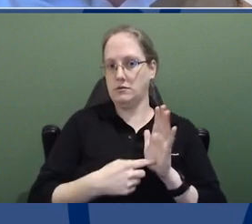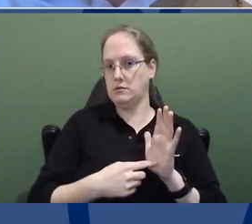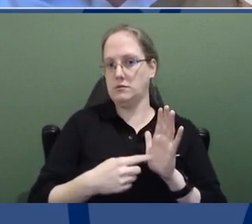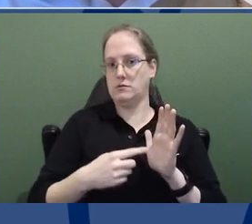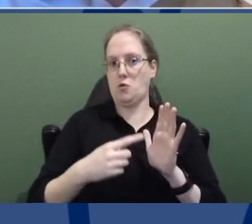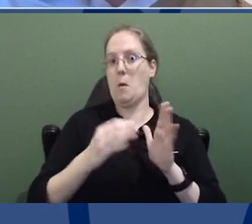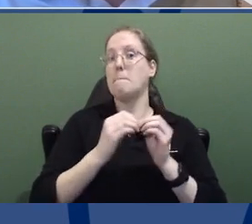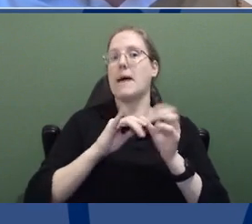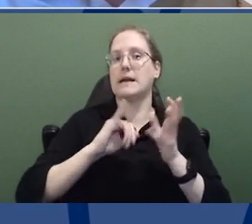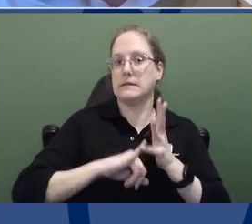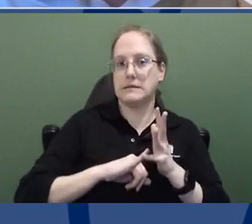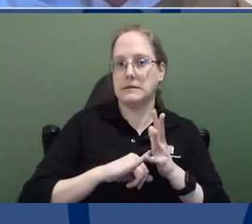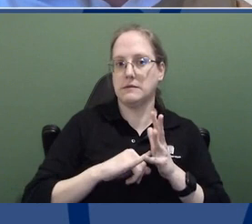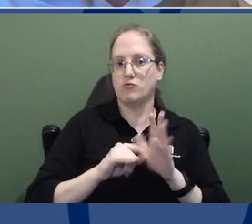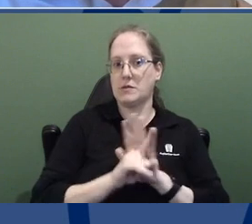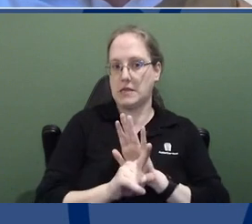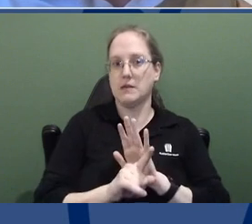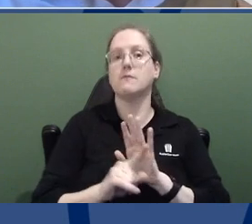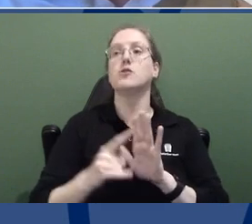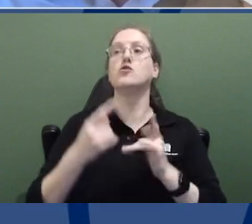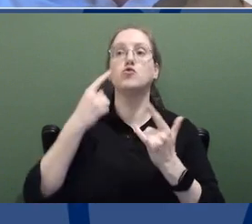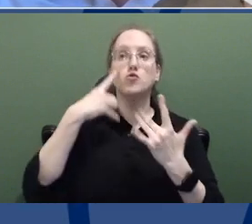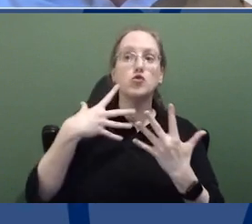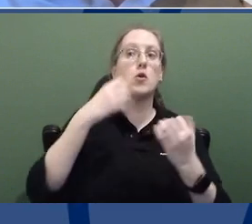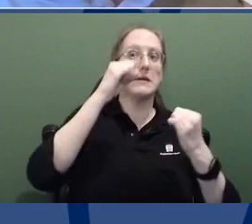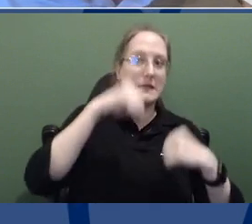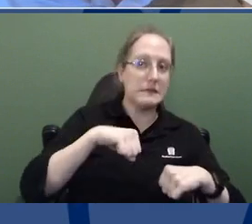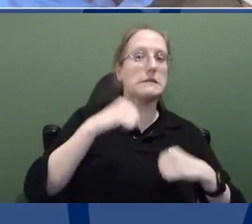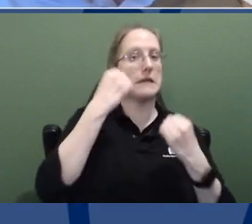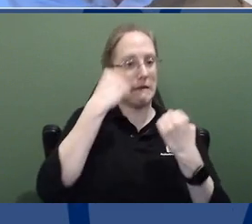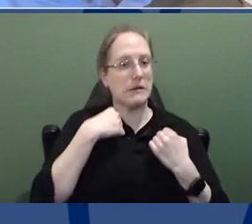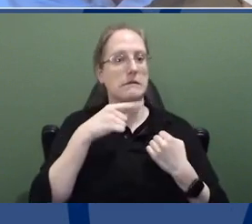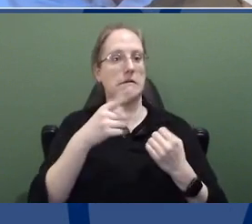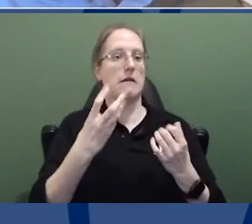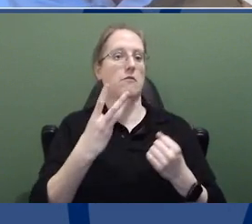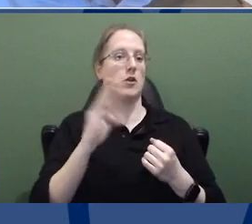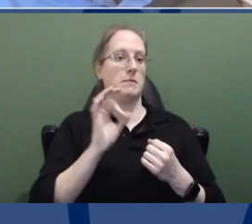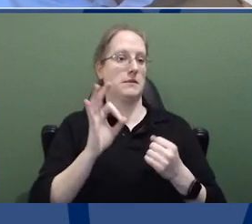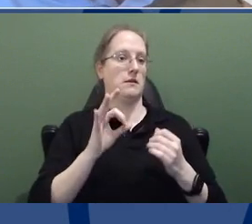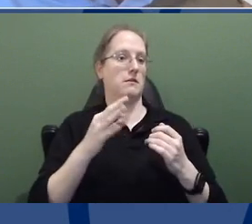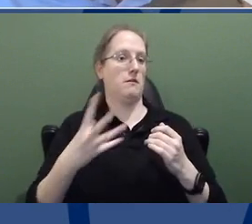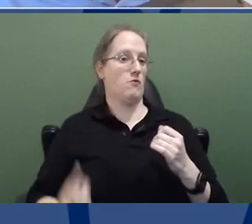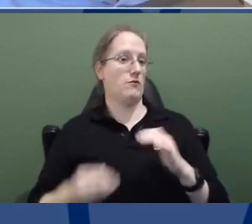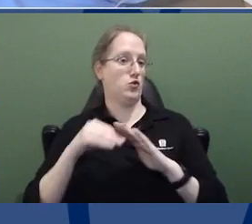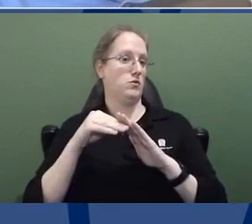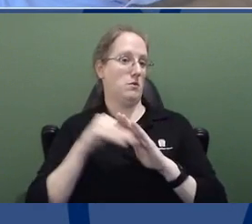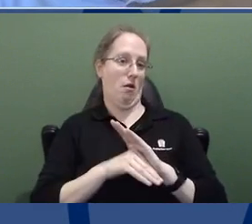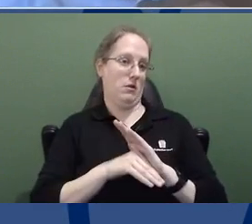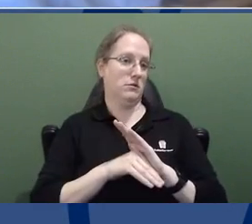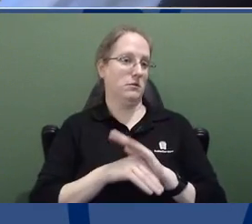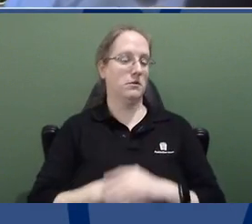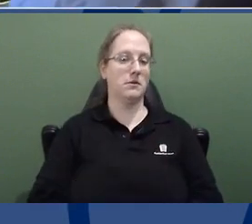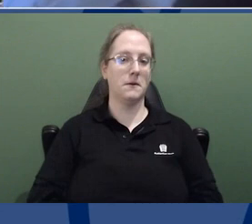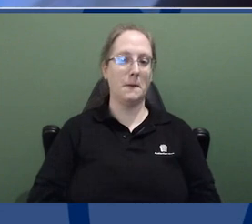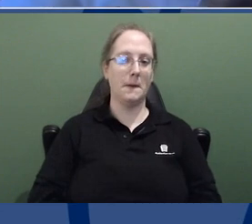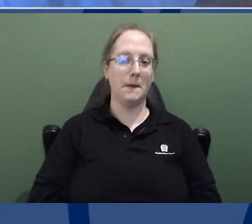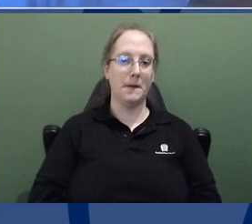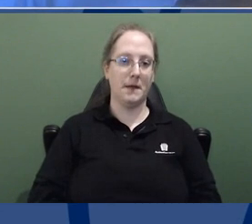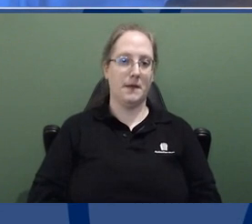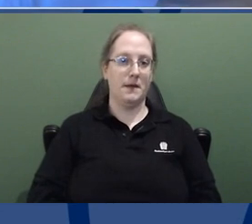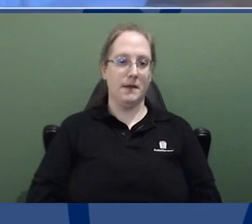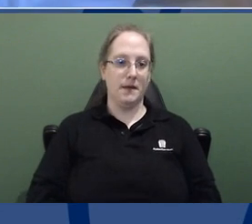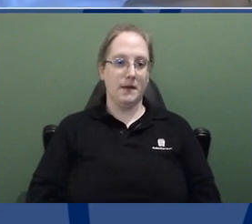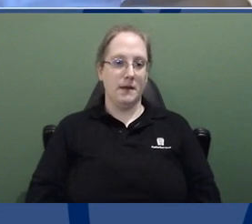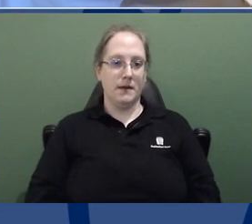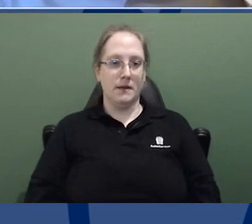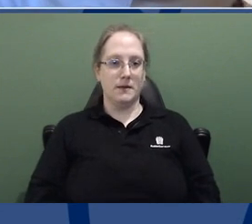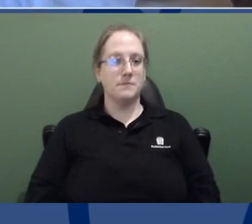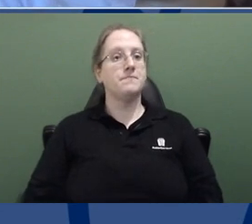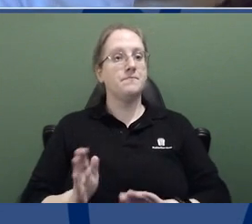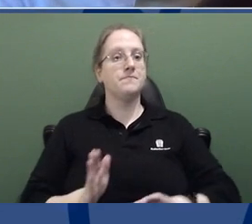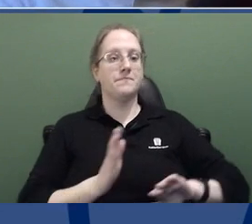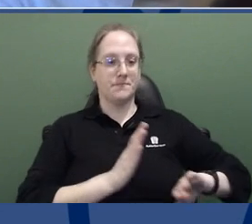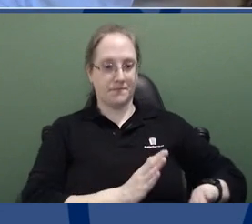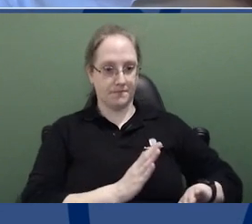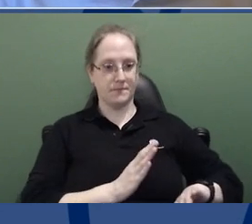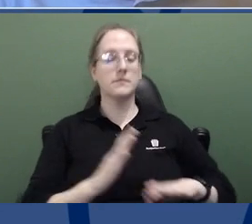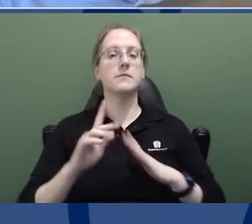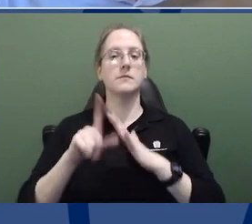is, in fact, a 30 per cent decline in revenue. Moving now to the Jobsaver scheme. So, again,